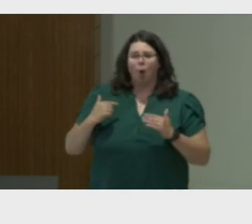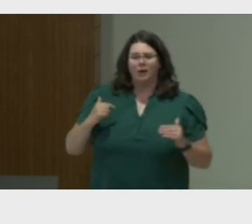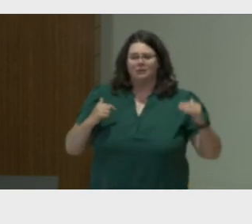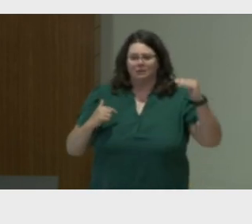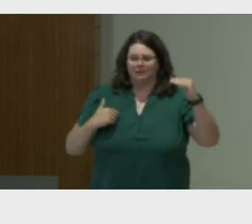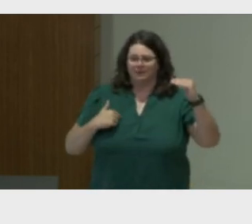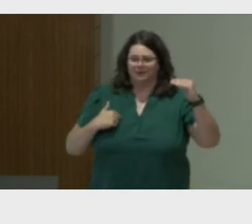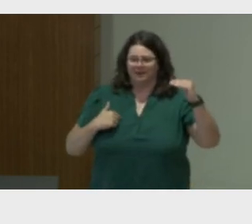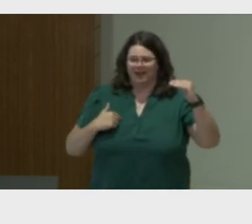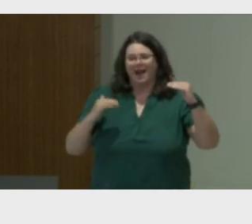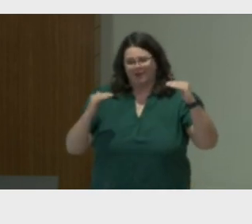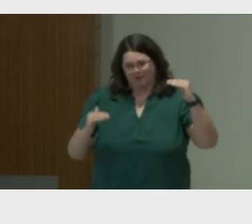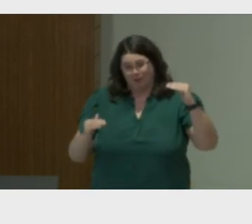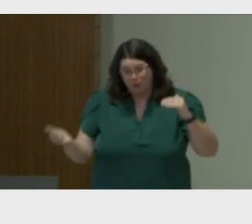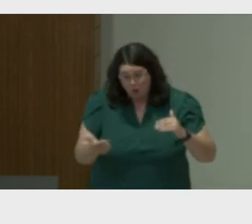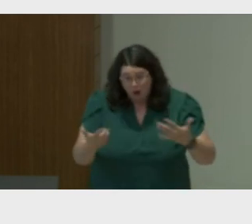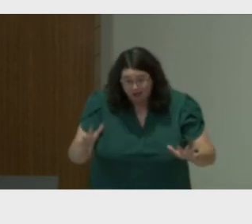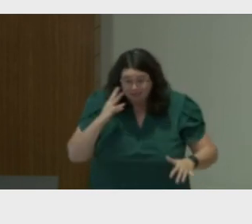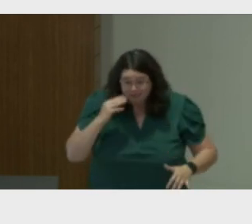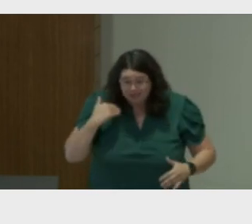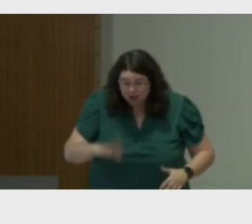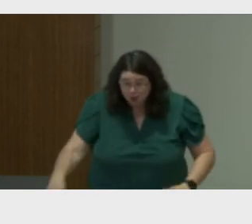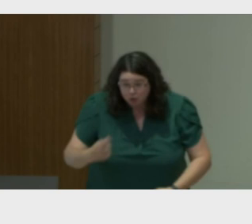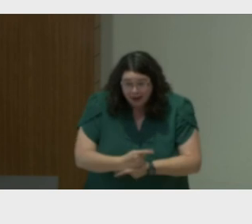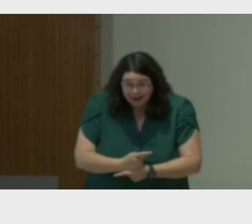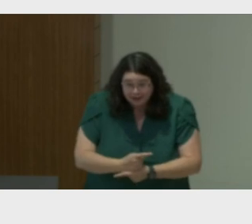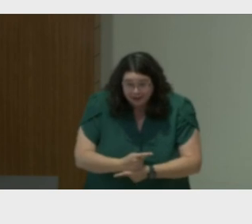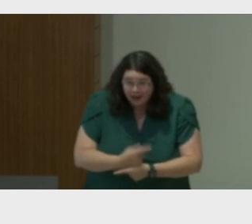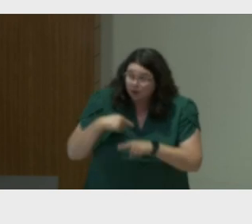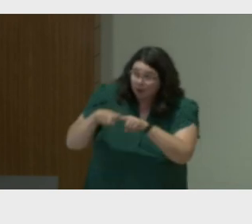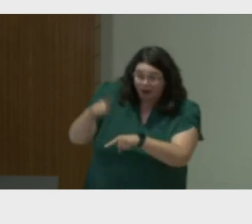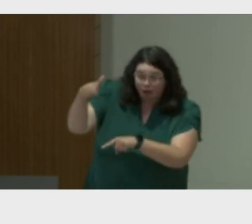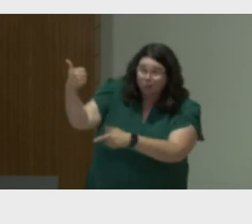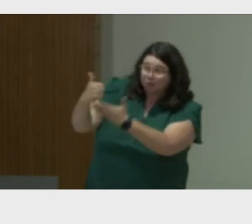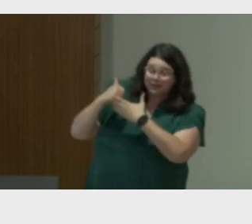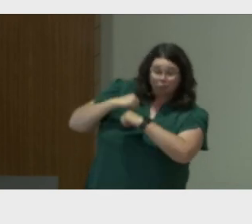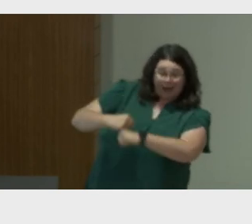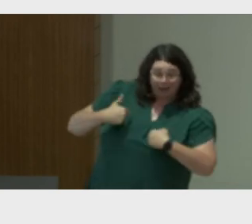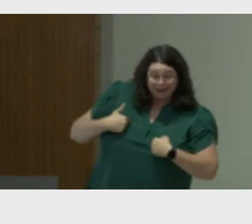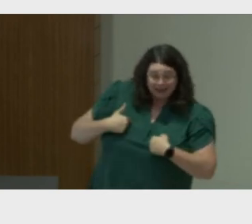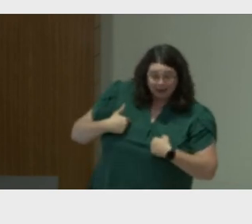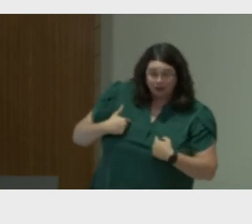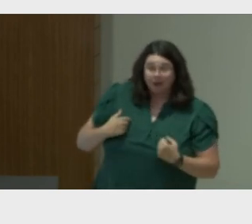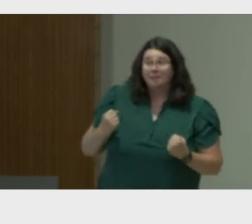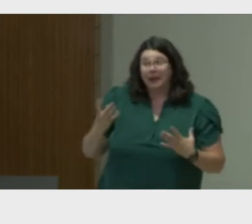All of us were children once, and many of us will get old.